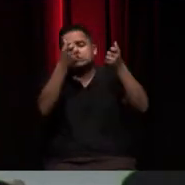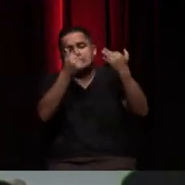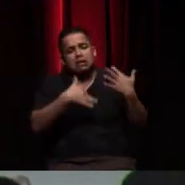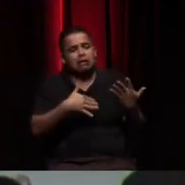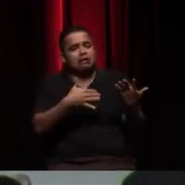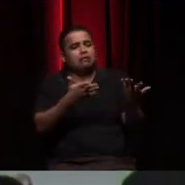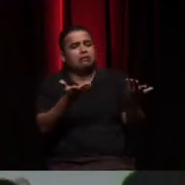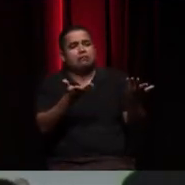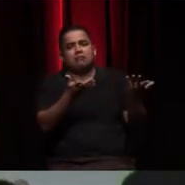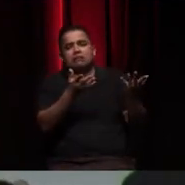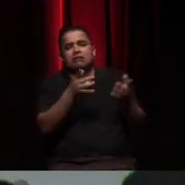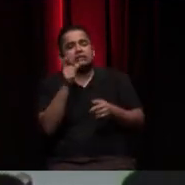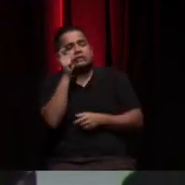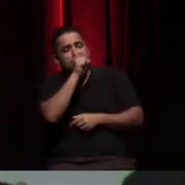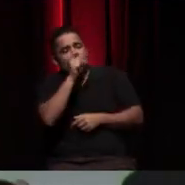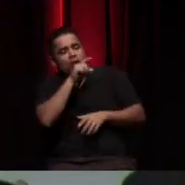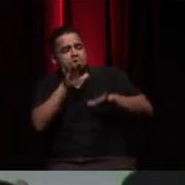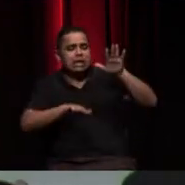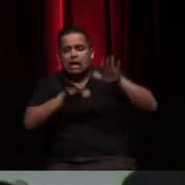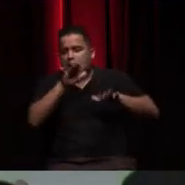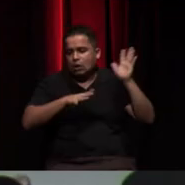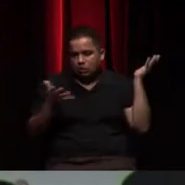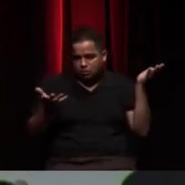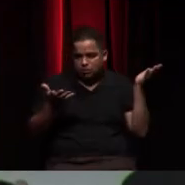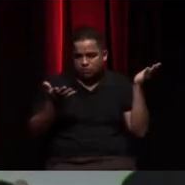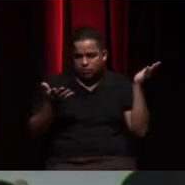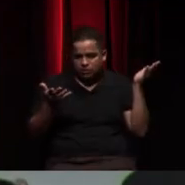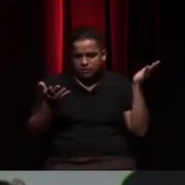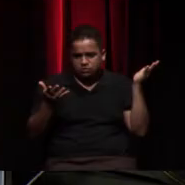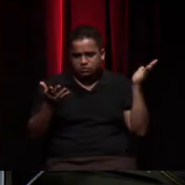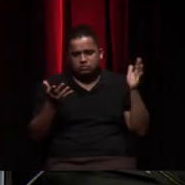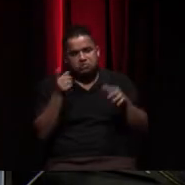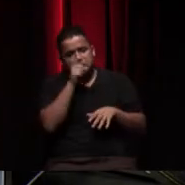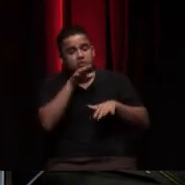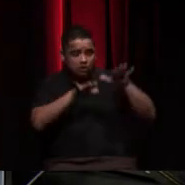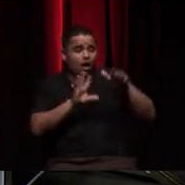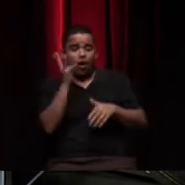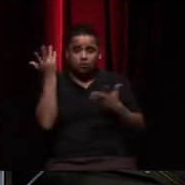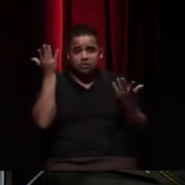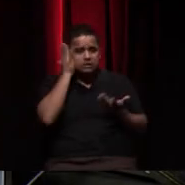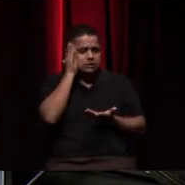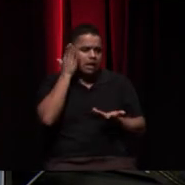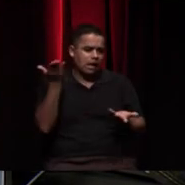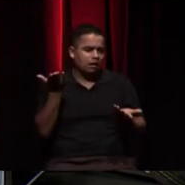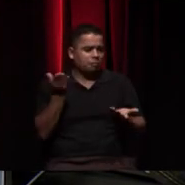about real-estate speculation.” We know this happens.